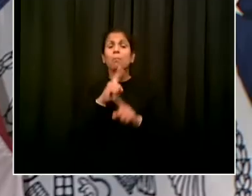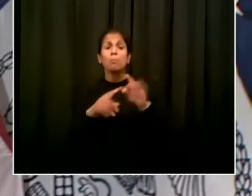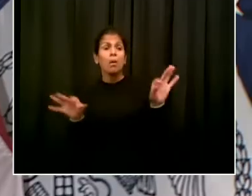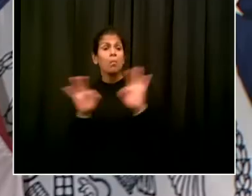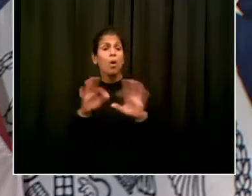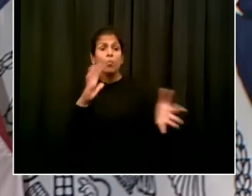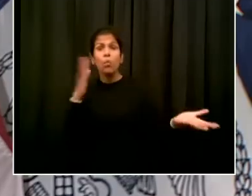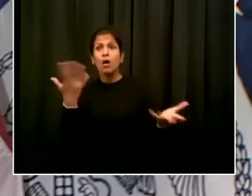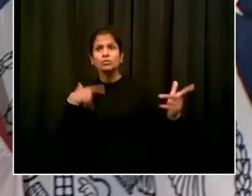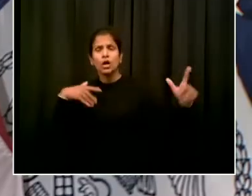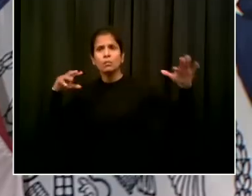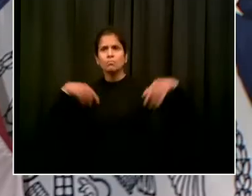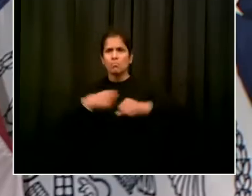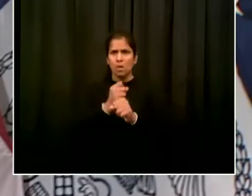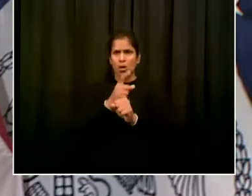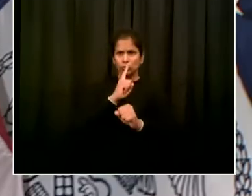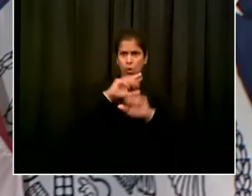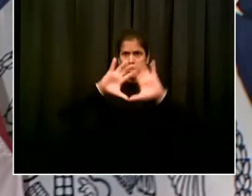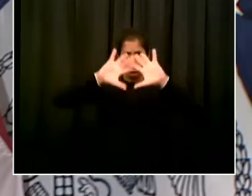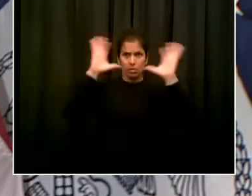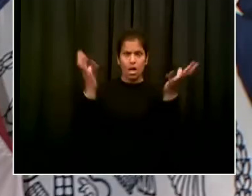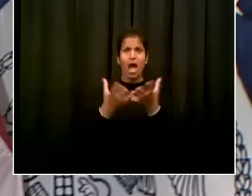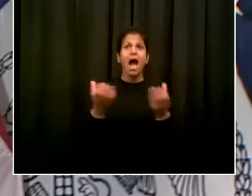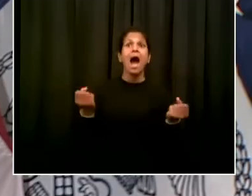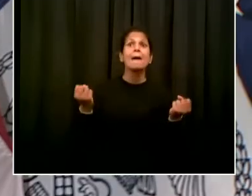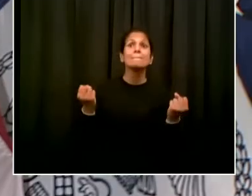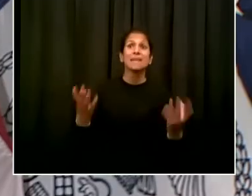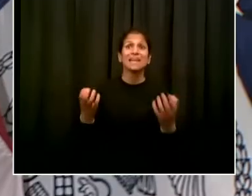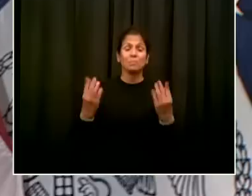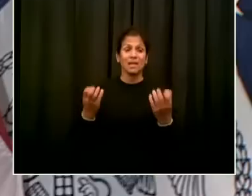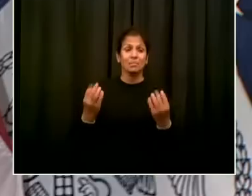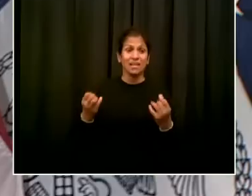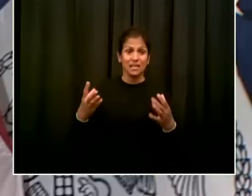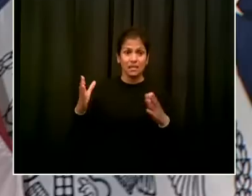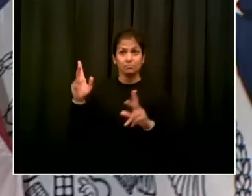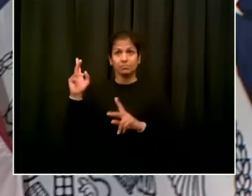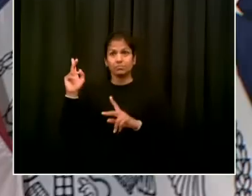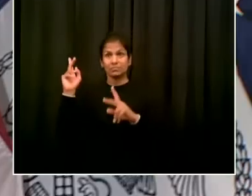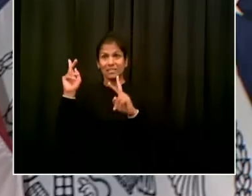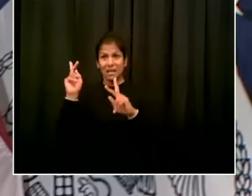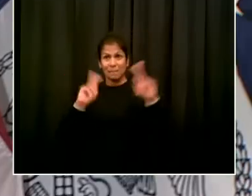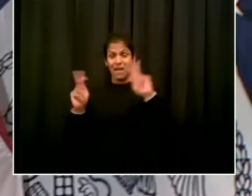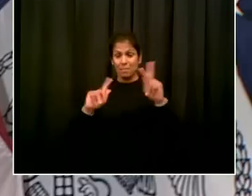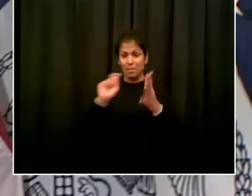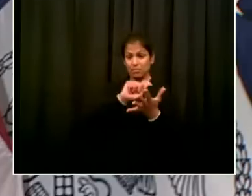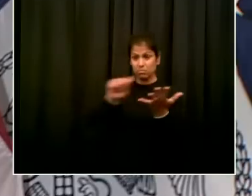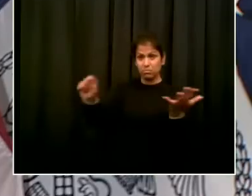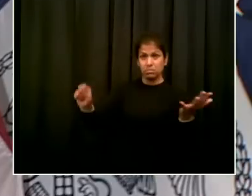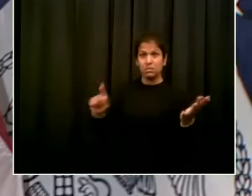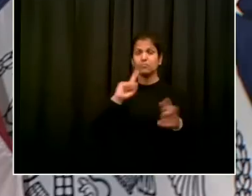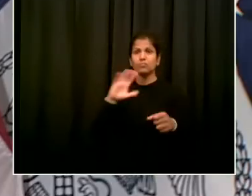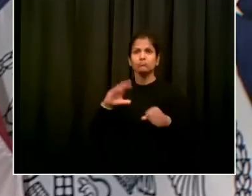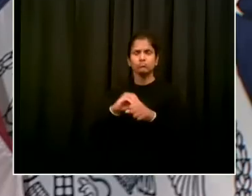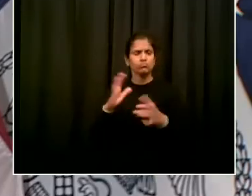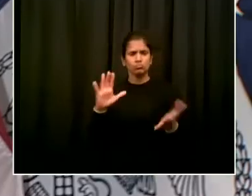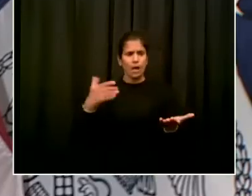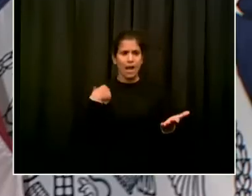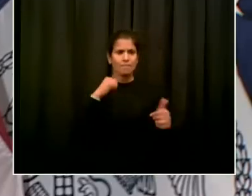THIS CITY. THAT IS ONE OF THE TOOLS THAT IS USESETOD P PTEROCTCT PEOPLE HAS TO BE DONE IN A